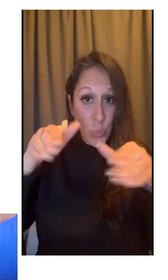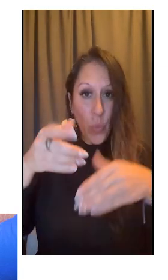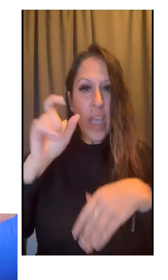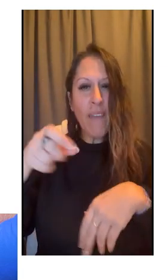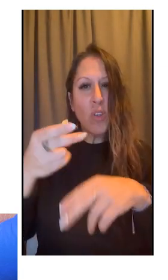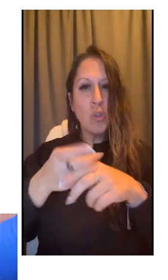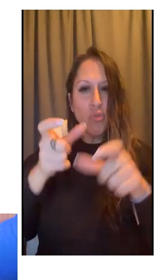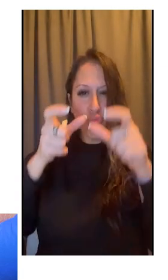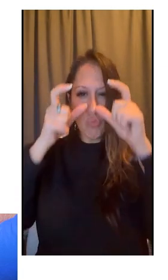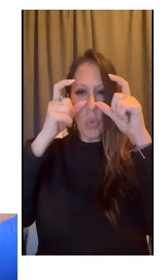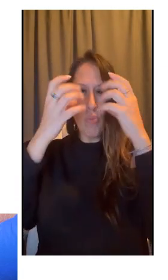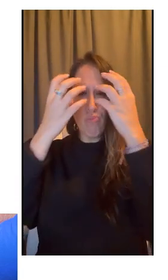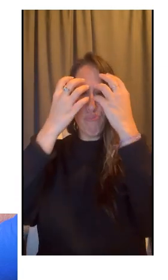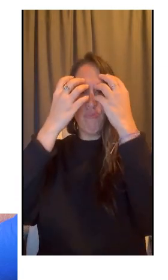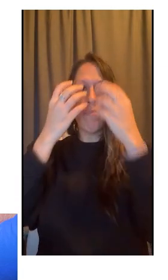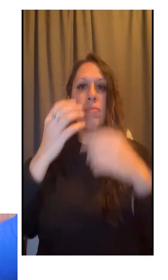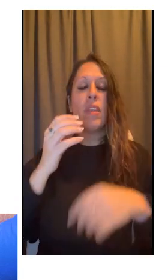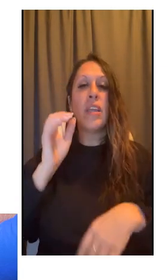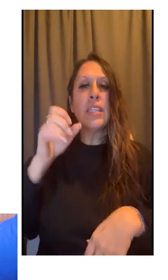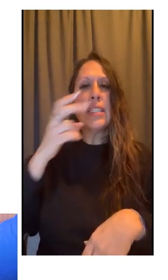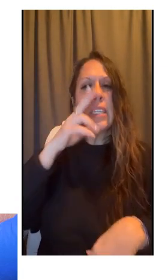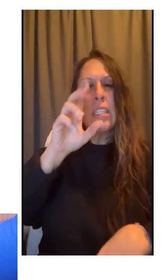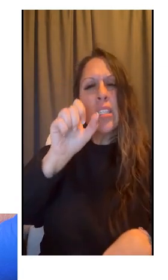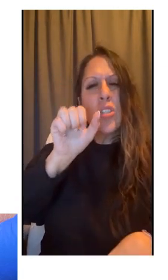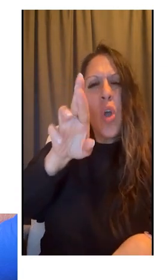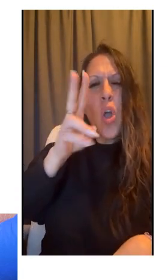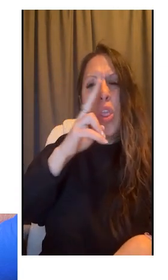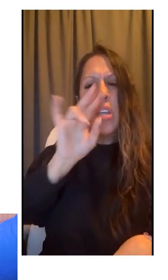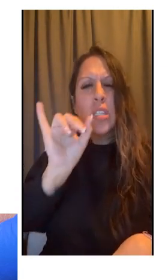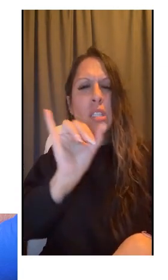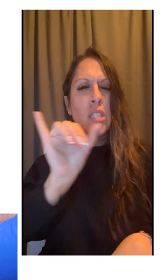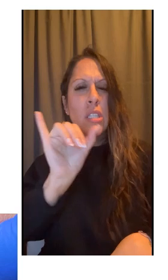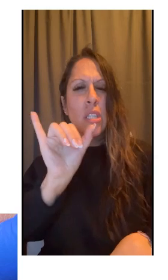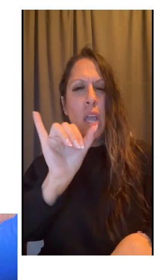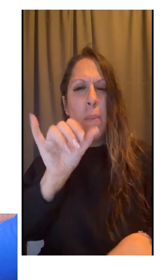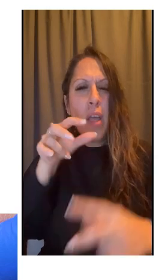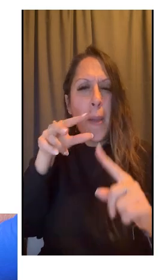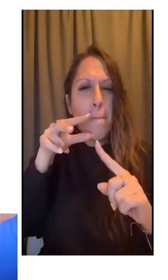to wear goggles as well. You'll see that the scars look very similar to scissor scars,